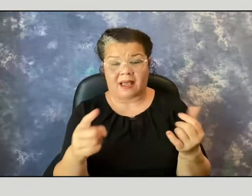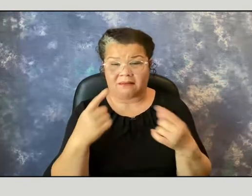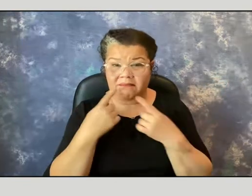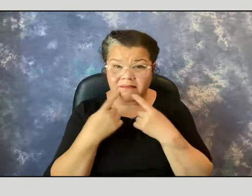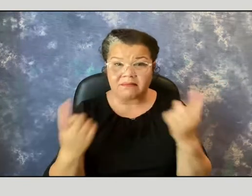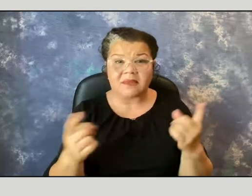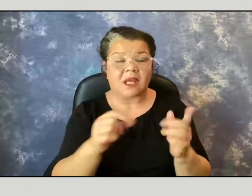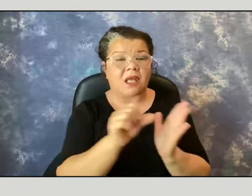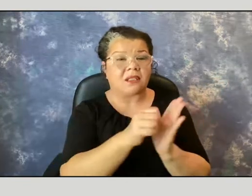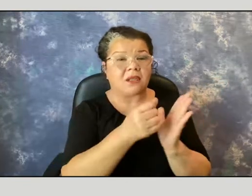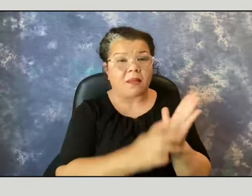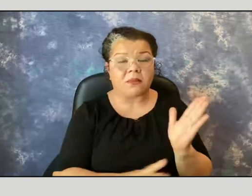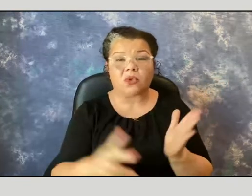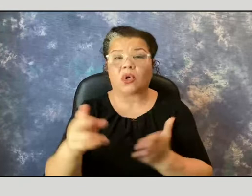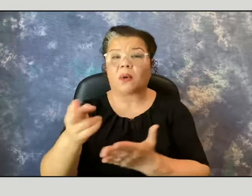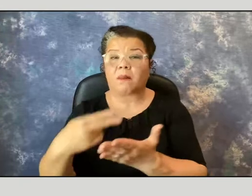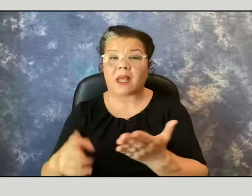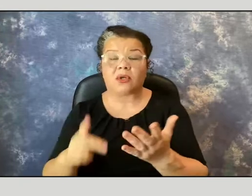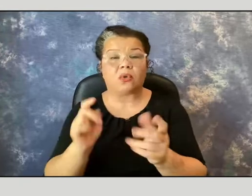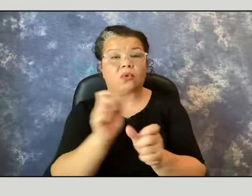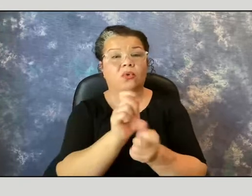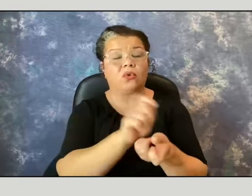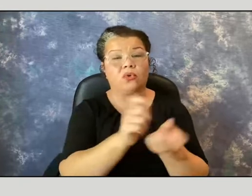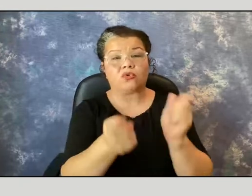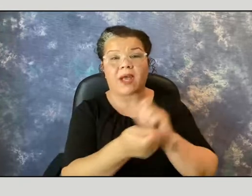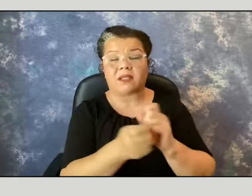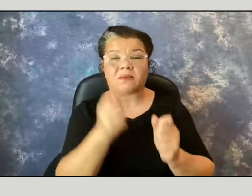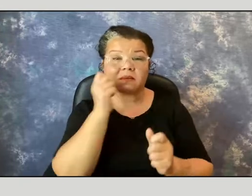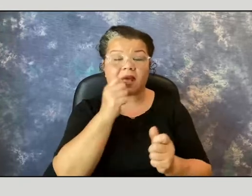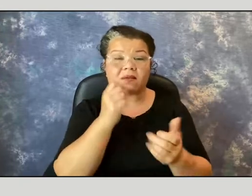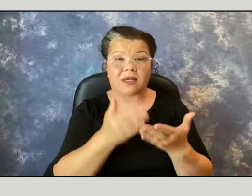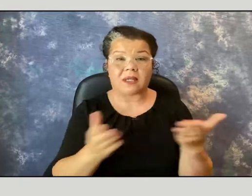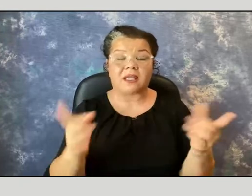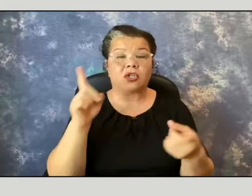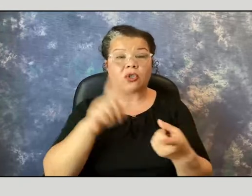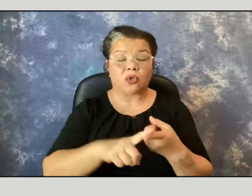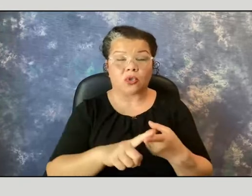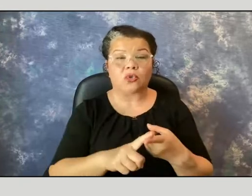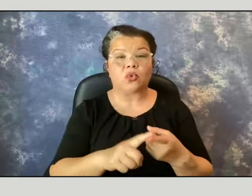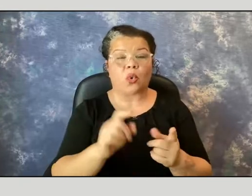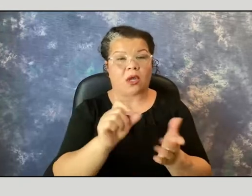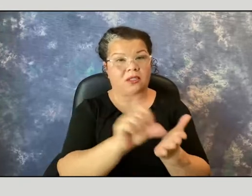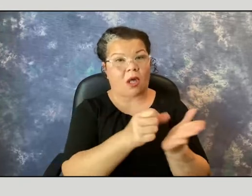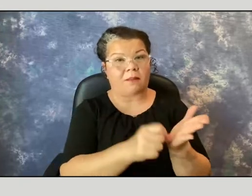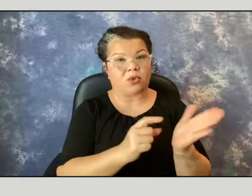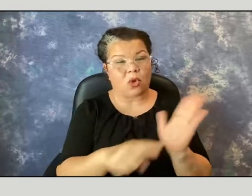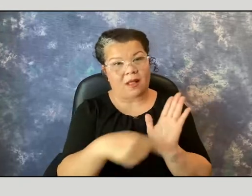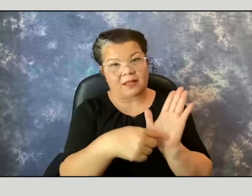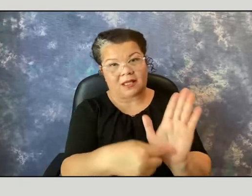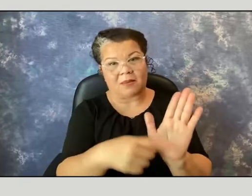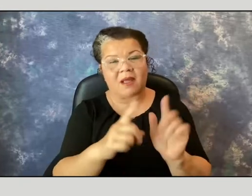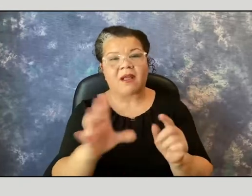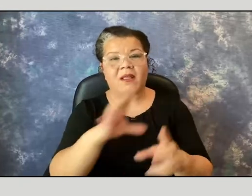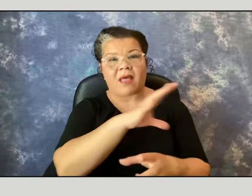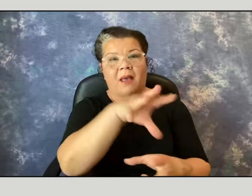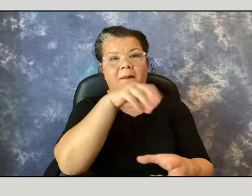who transforms everyday objects into sculptural assemblages that embody the social history, religious rituals,